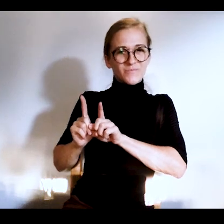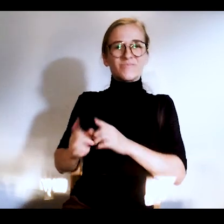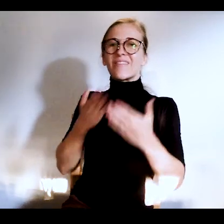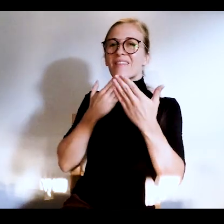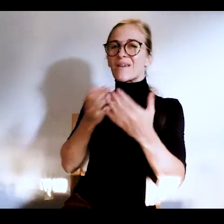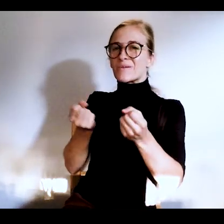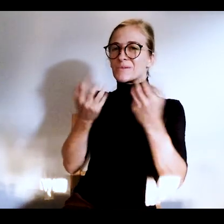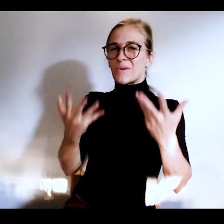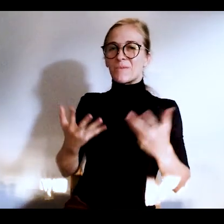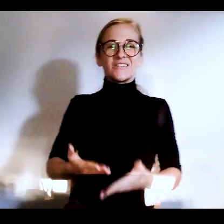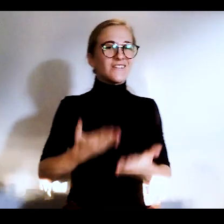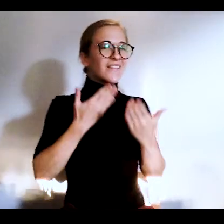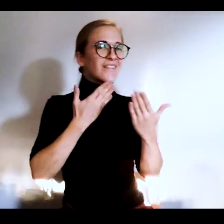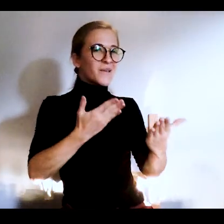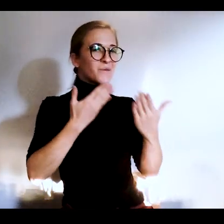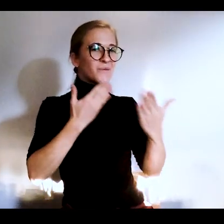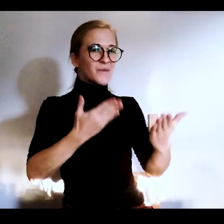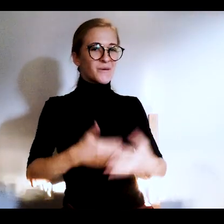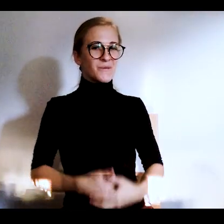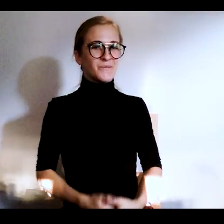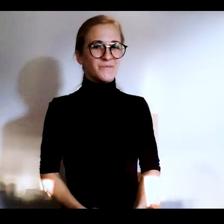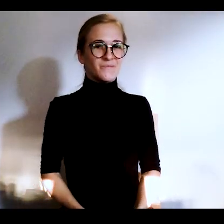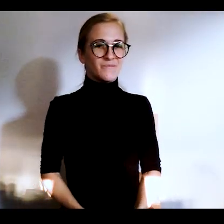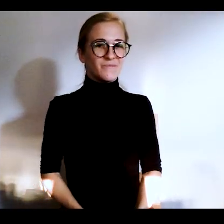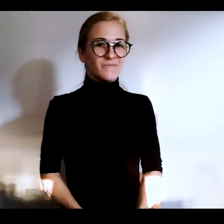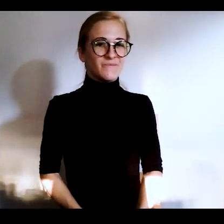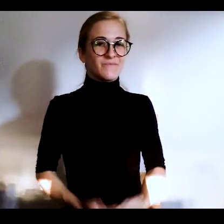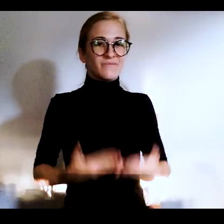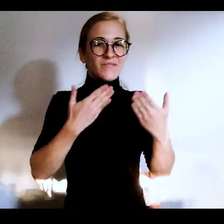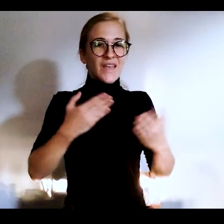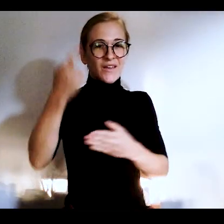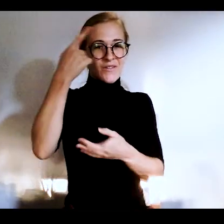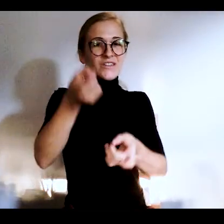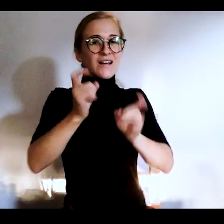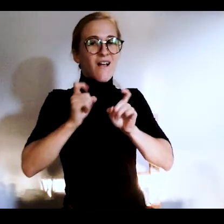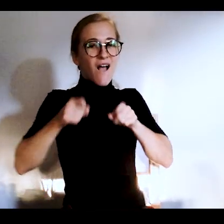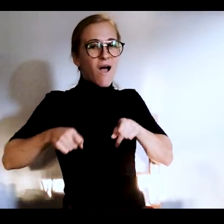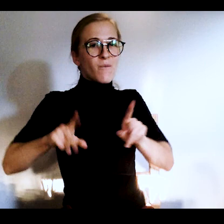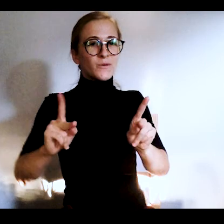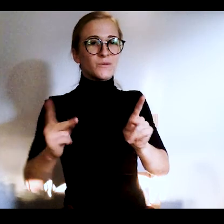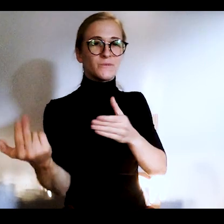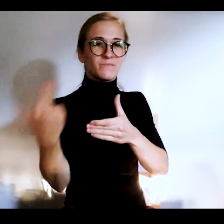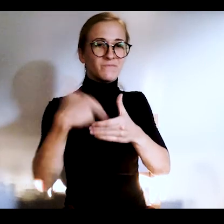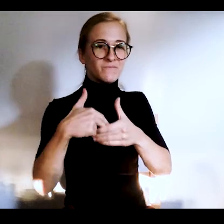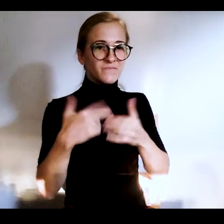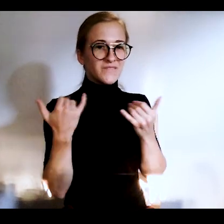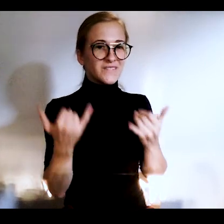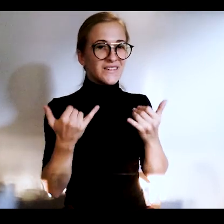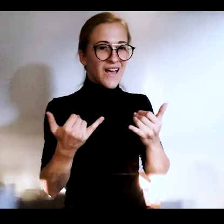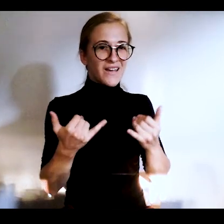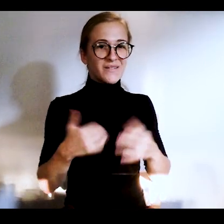Thank you. To you for giving us this opportunity to be with you